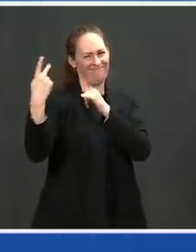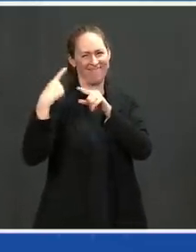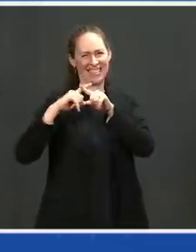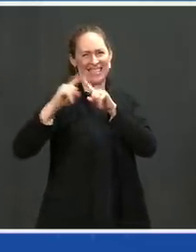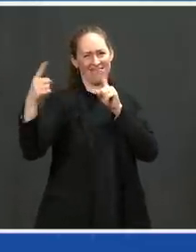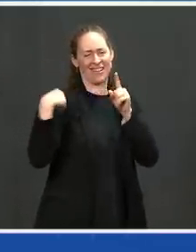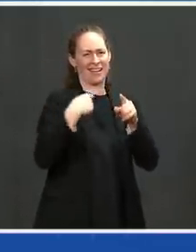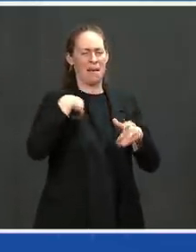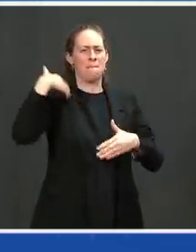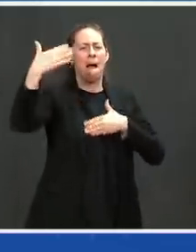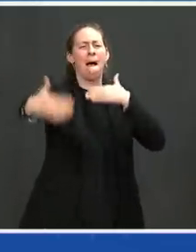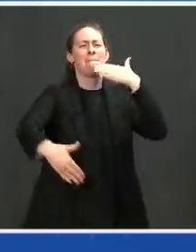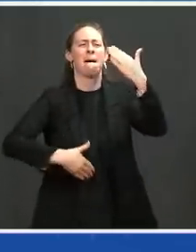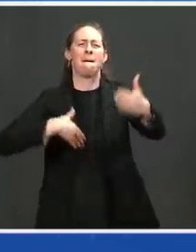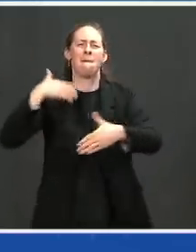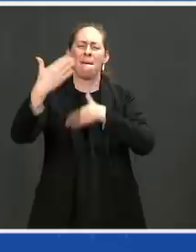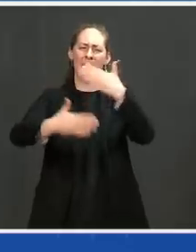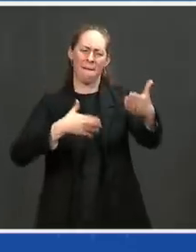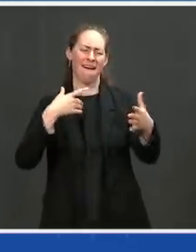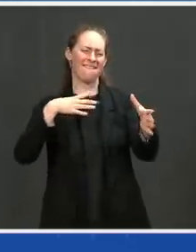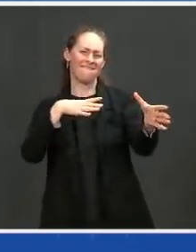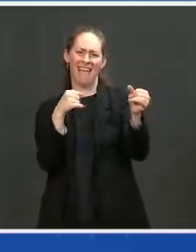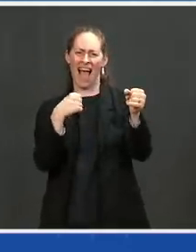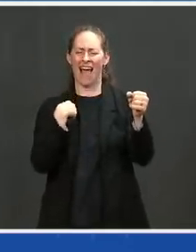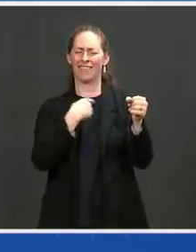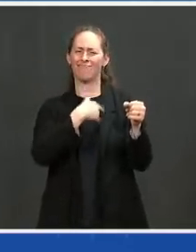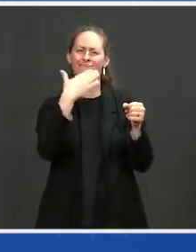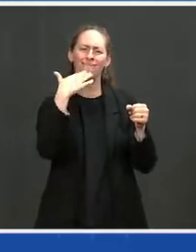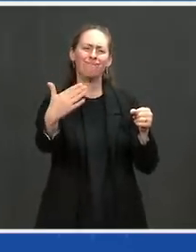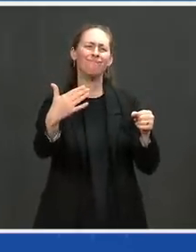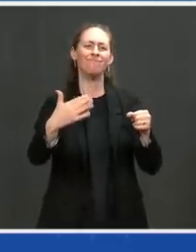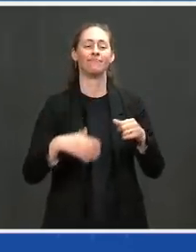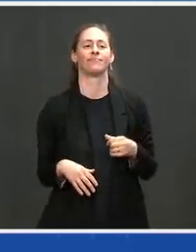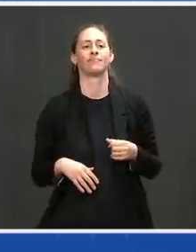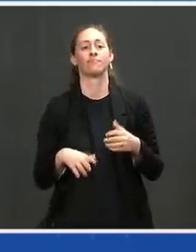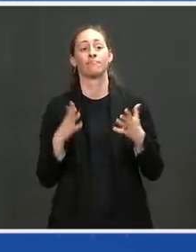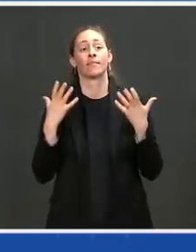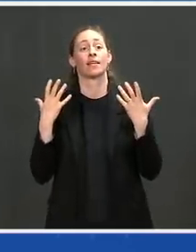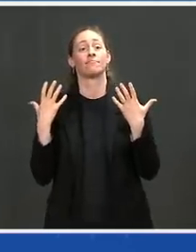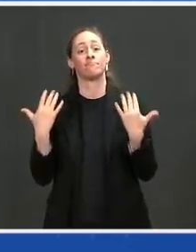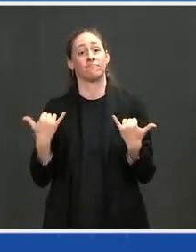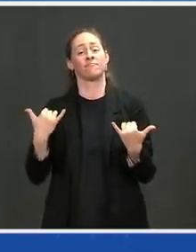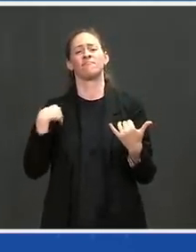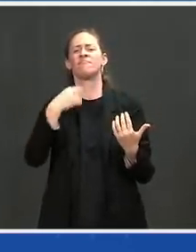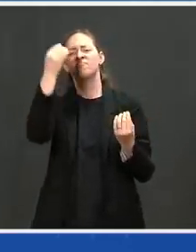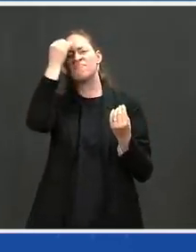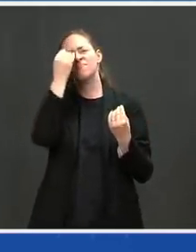And today, we've made a historic investment in reaching the hardest-hit and the most vulnerable communities,